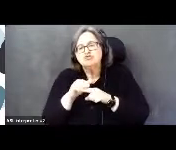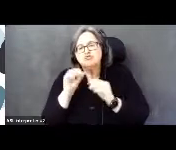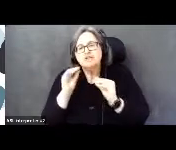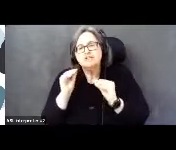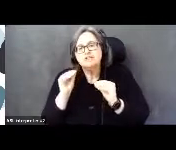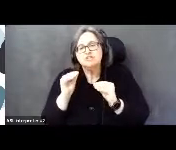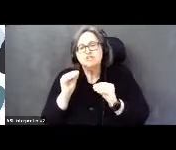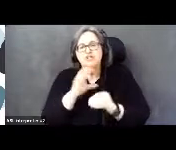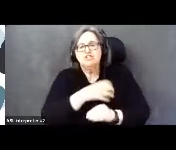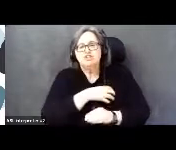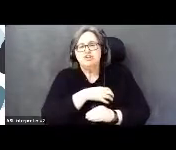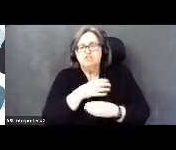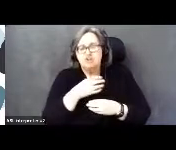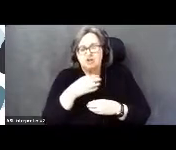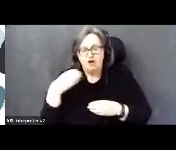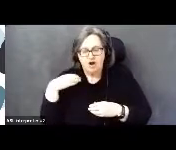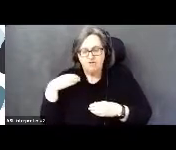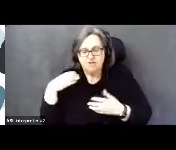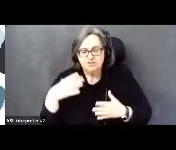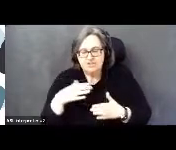offices about how to keep folks safe within